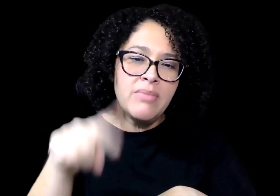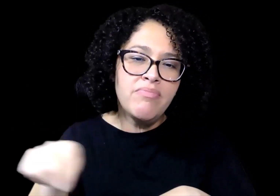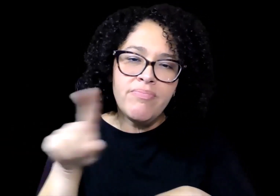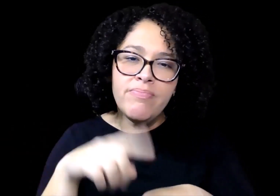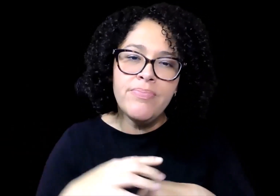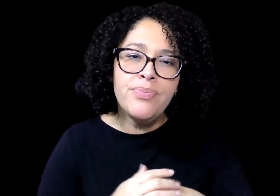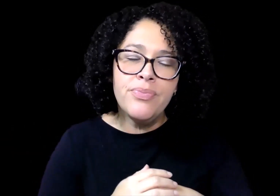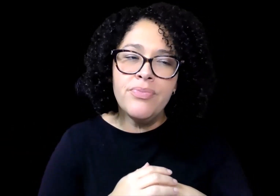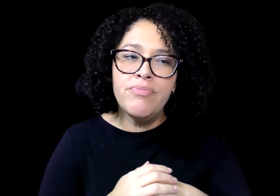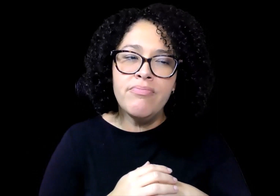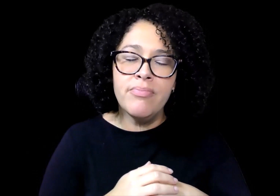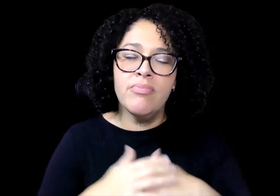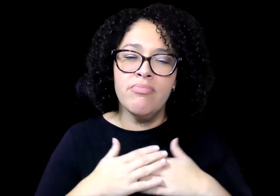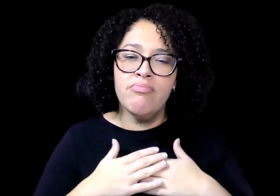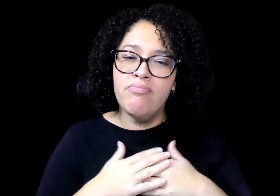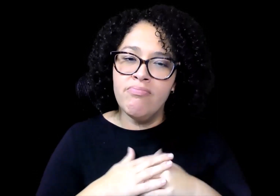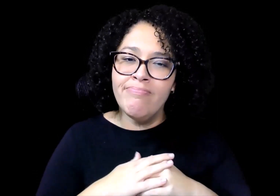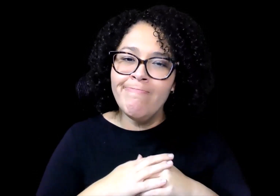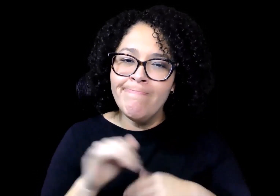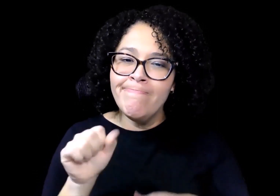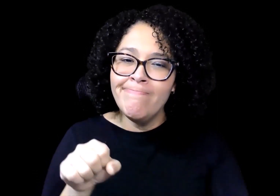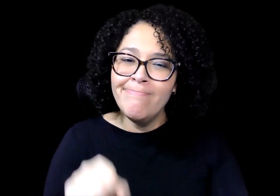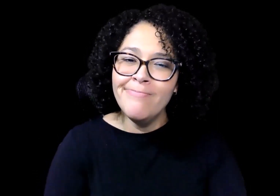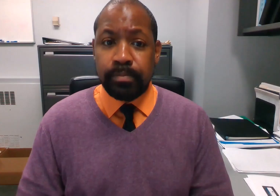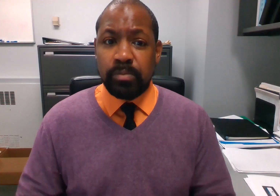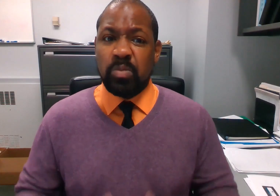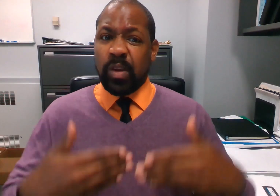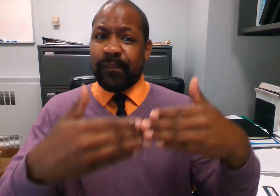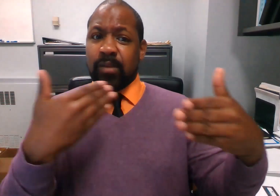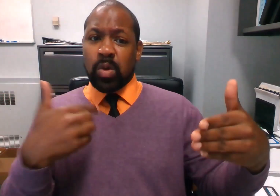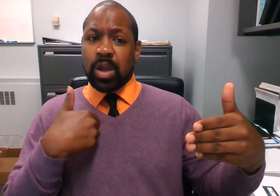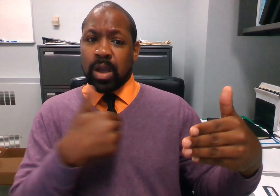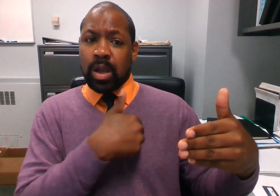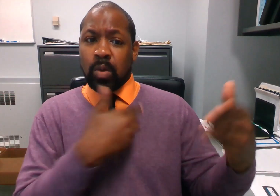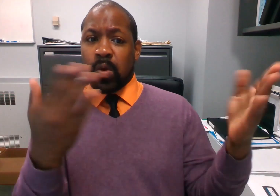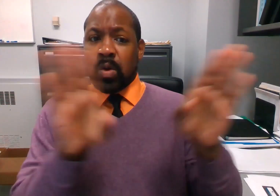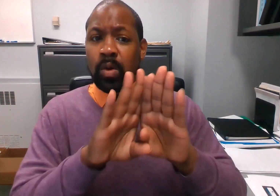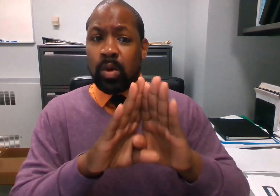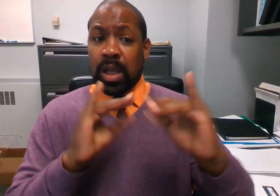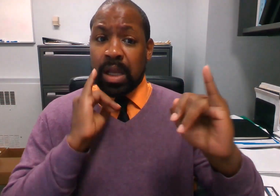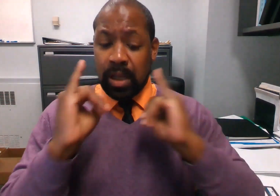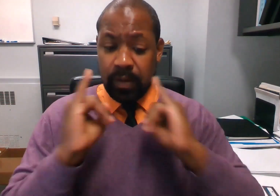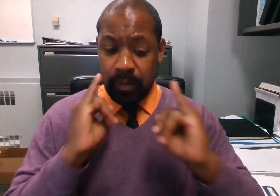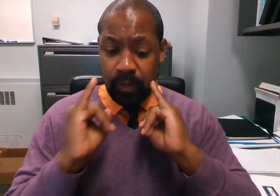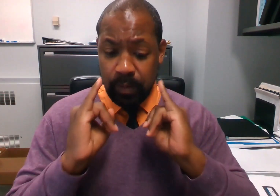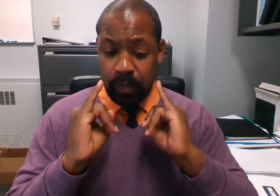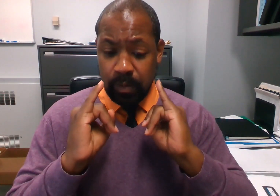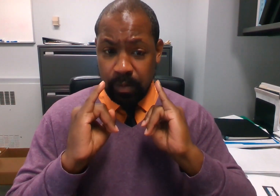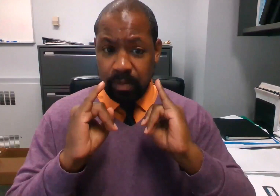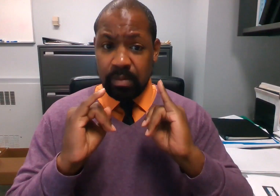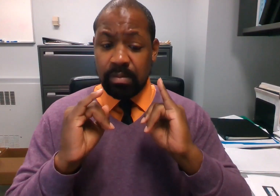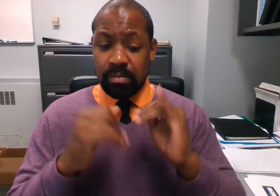that would be my advice for non-BIPOC deaf community members before we close